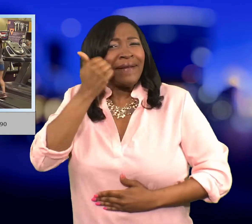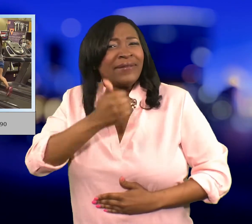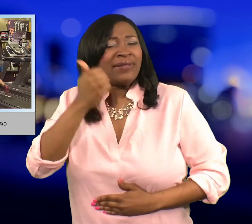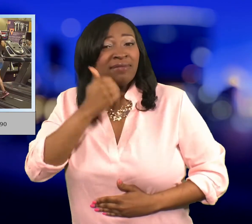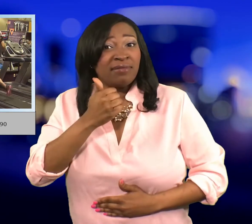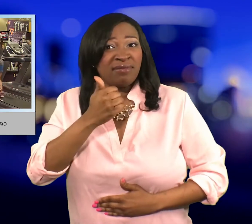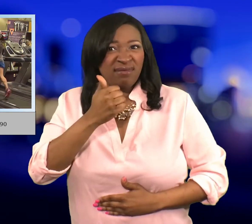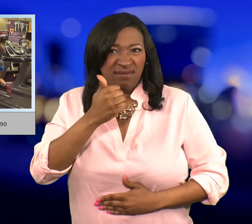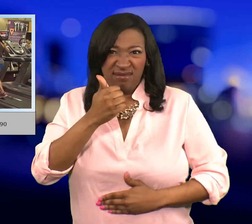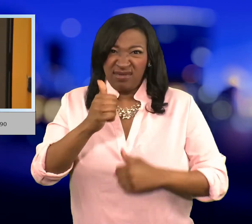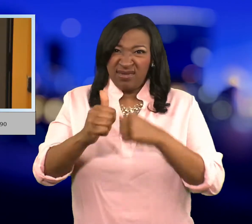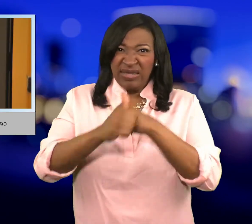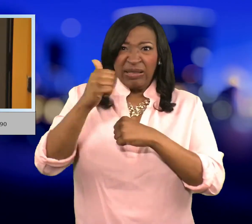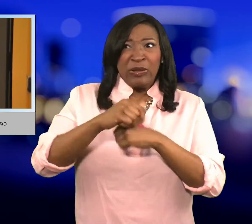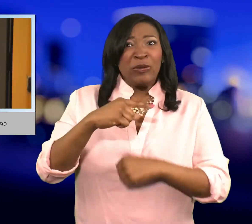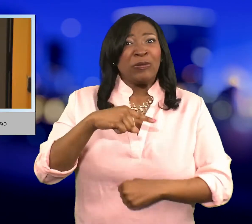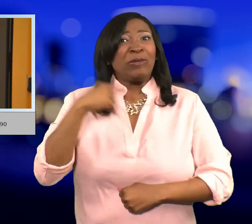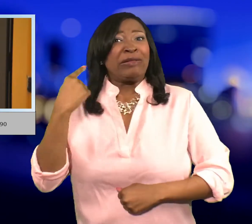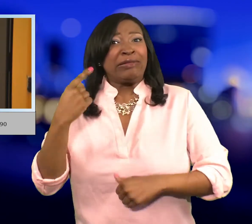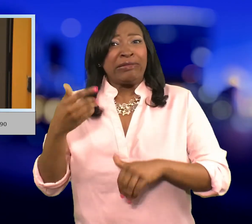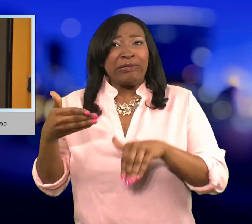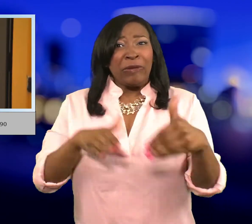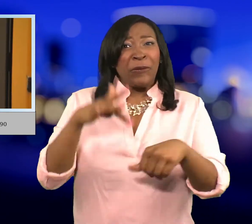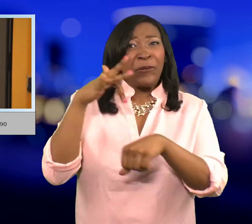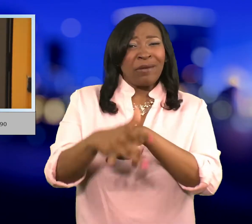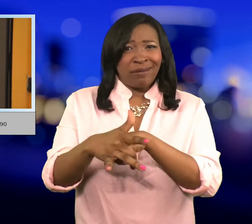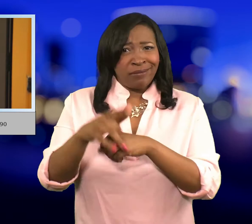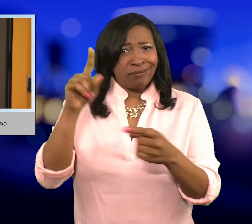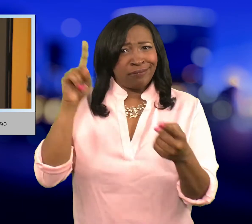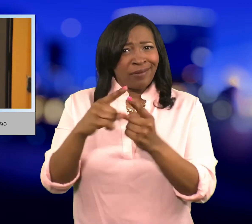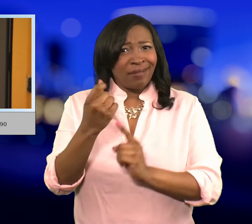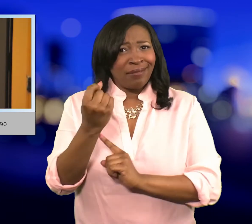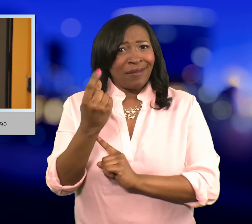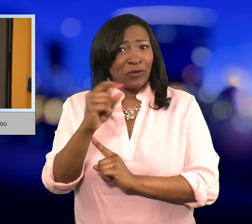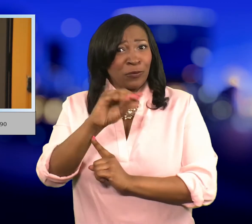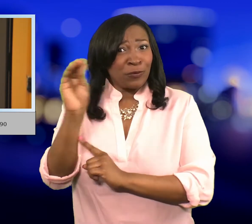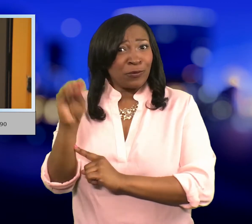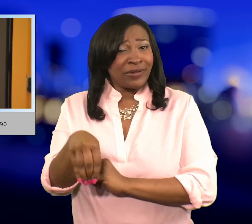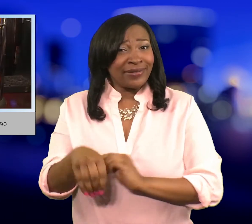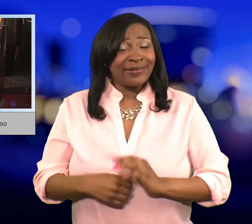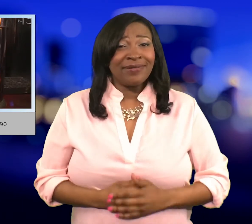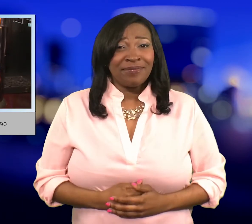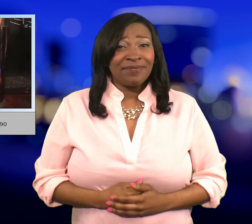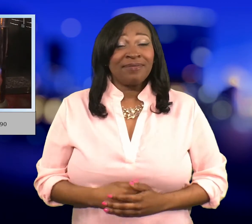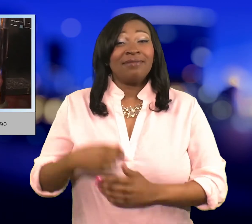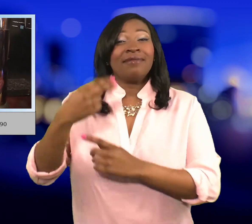of daily physical activity reduce the risk of early death by 11 percent.